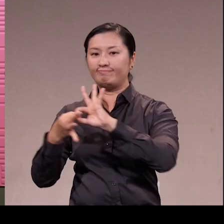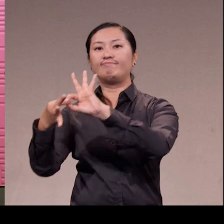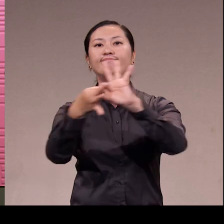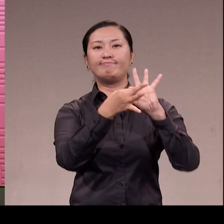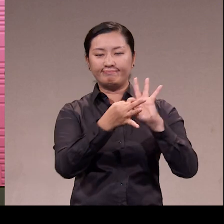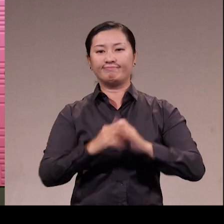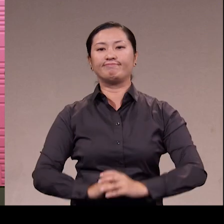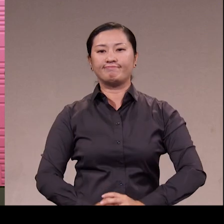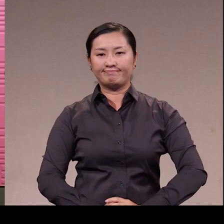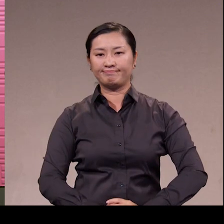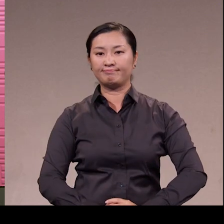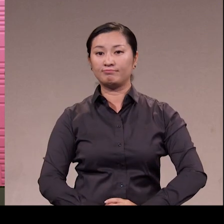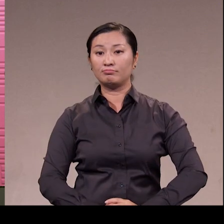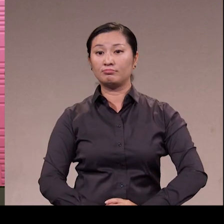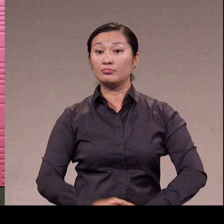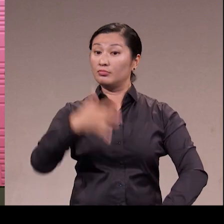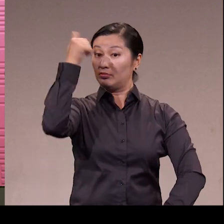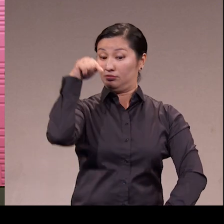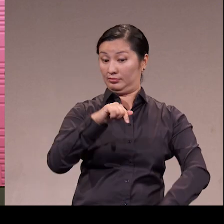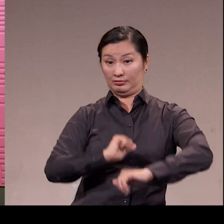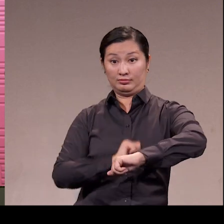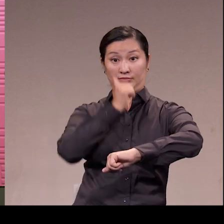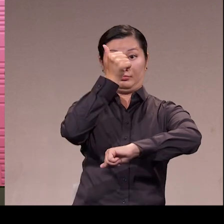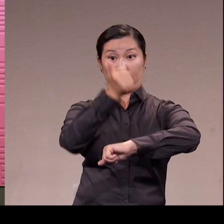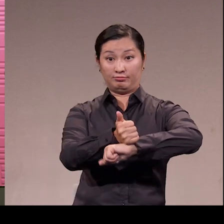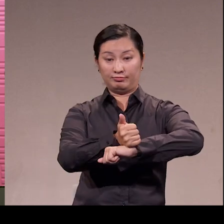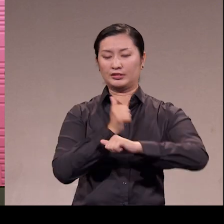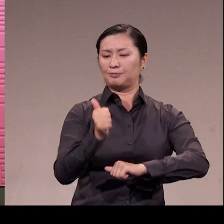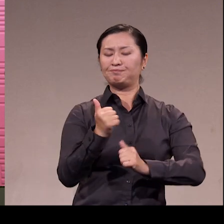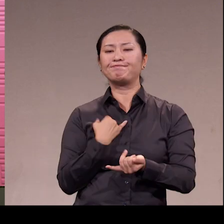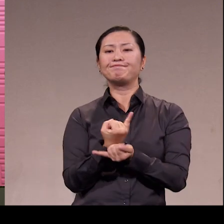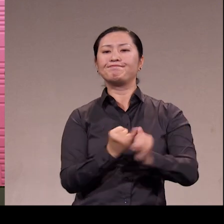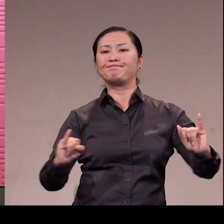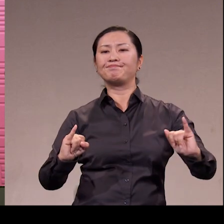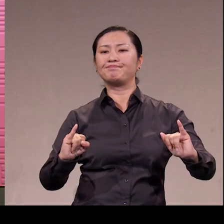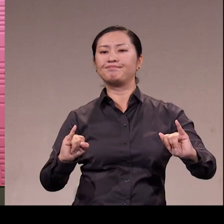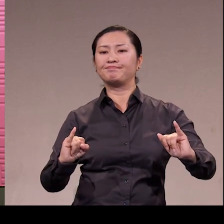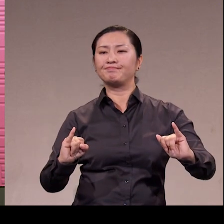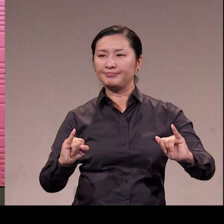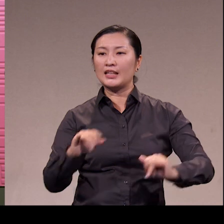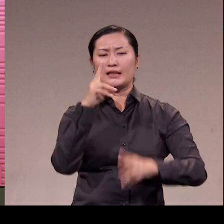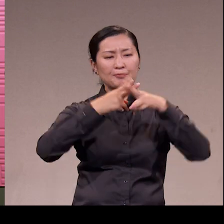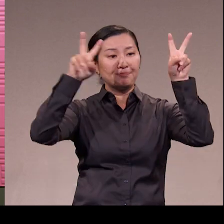self-help institutions such as Mendaki and AMP. The government strongly supported